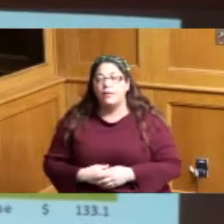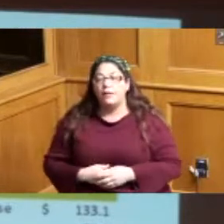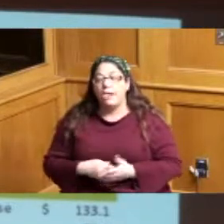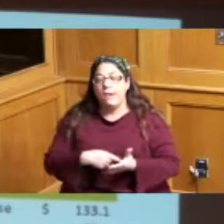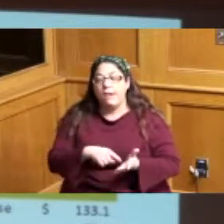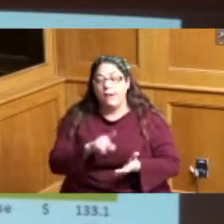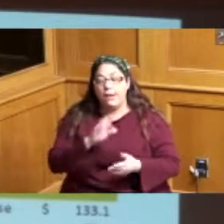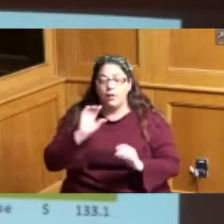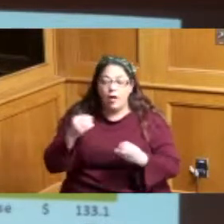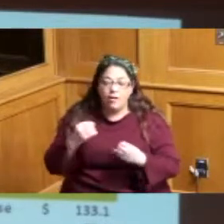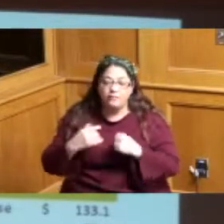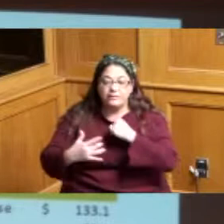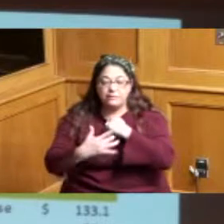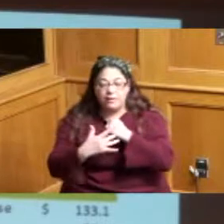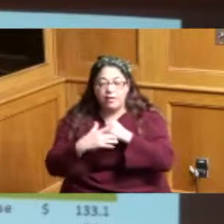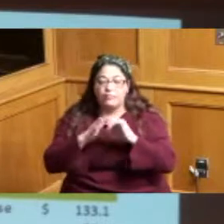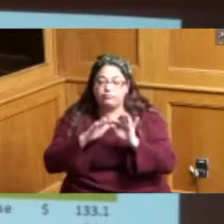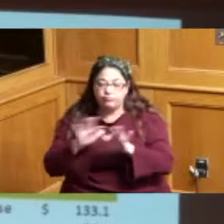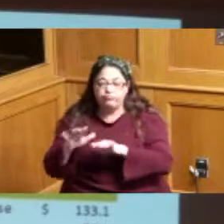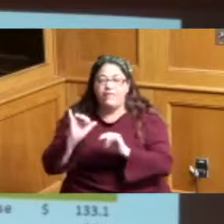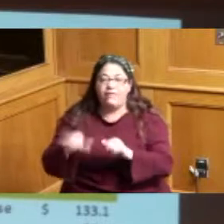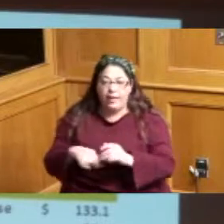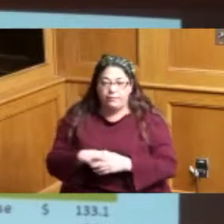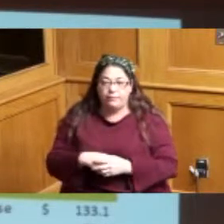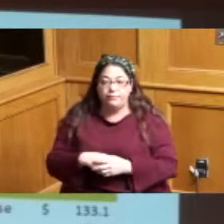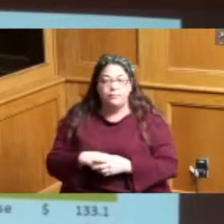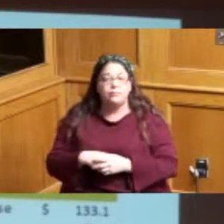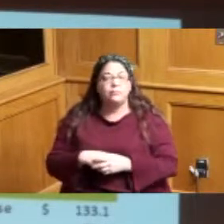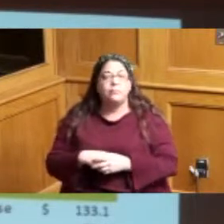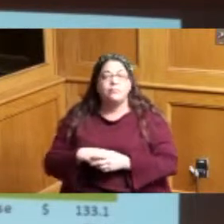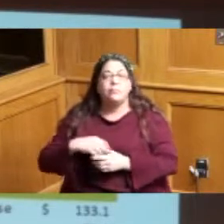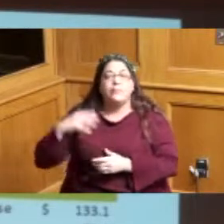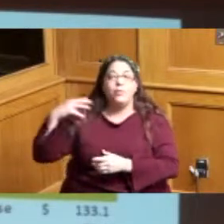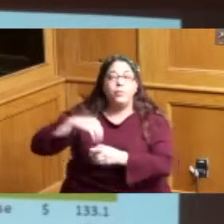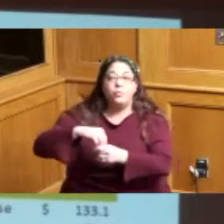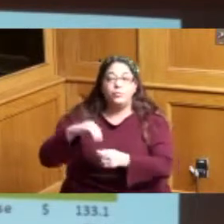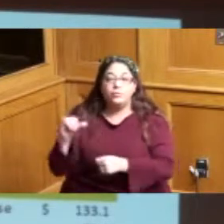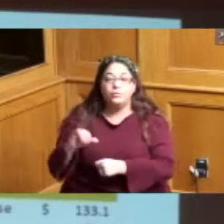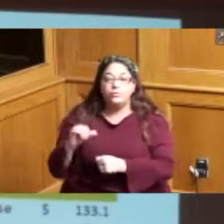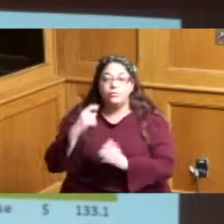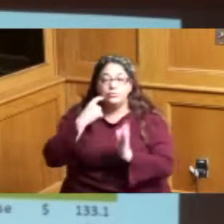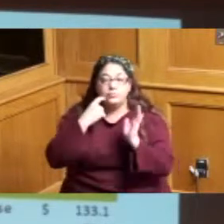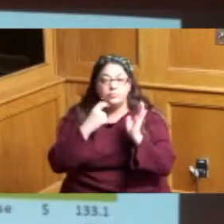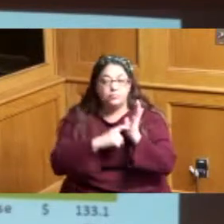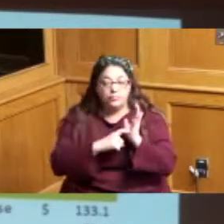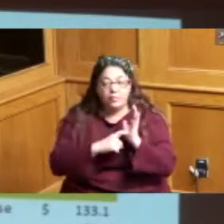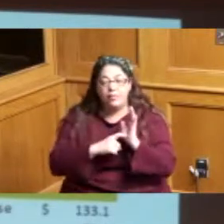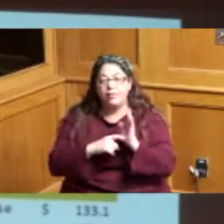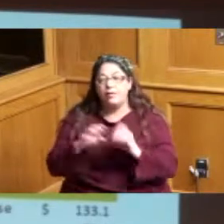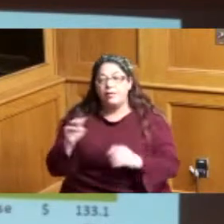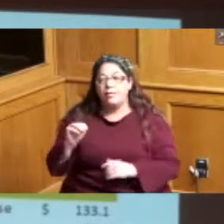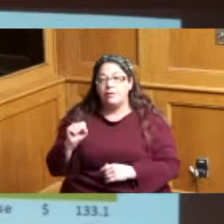technology fleet and that sort of thing but it also includes recognition of MSD's need to provide